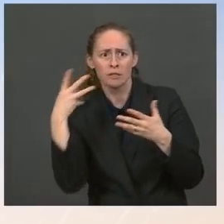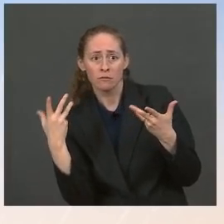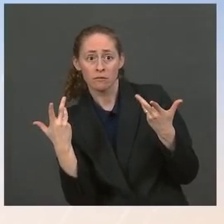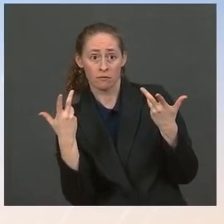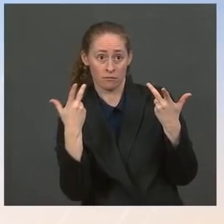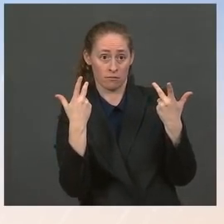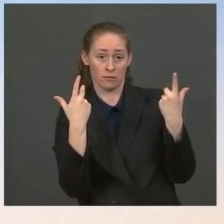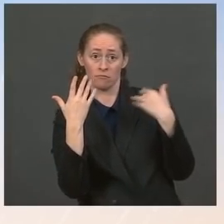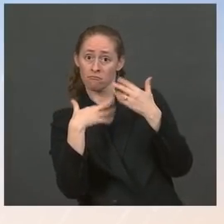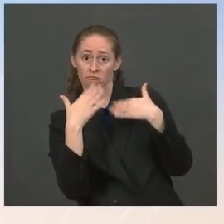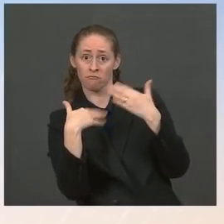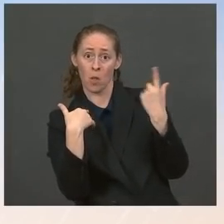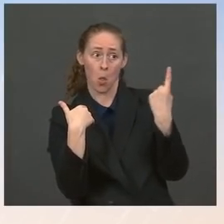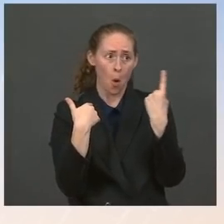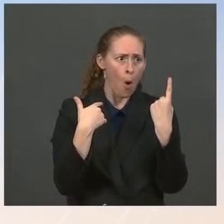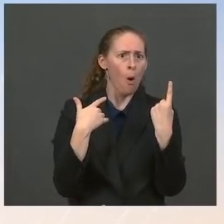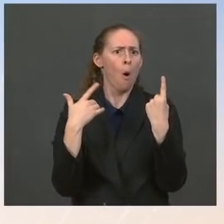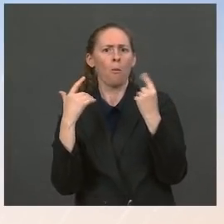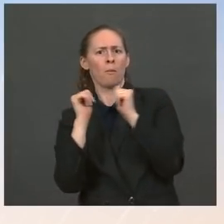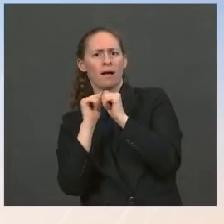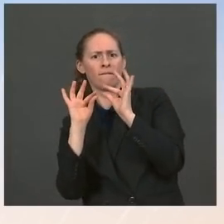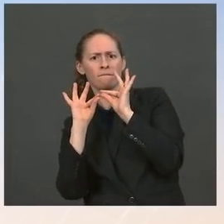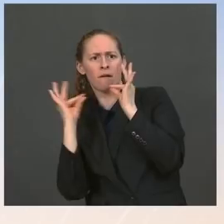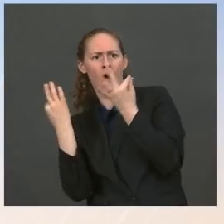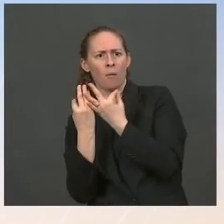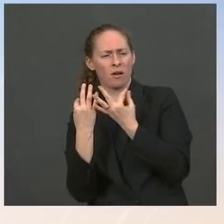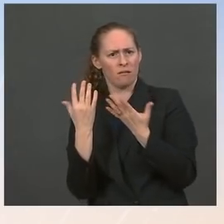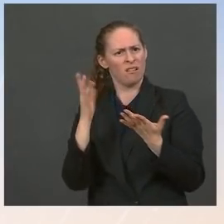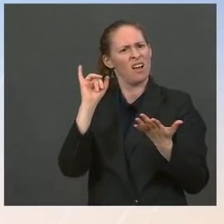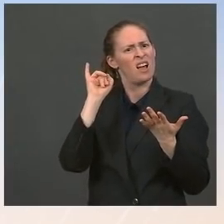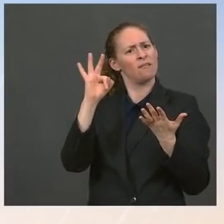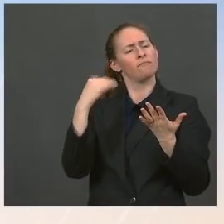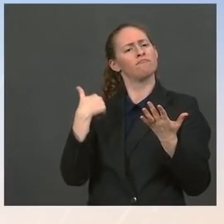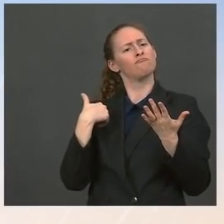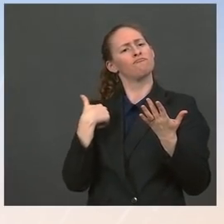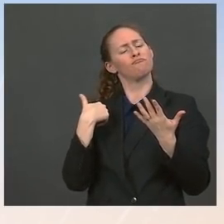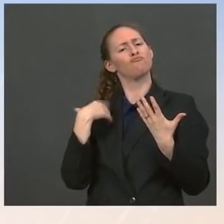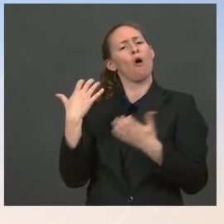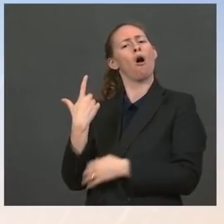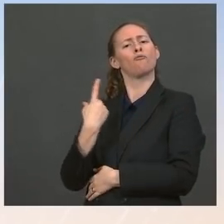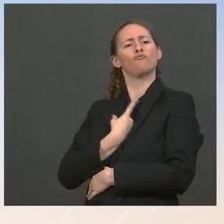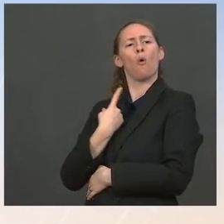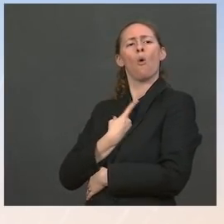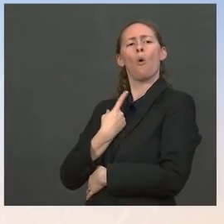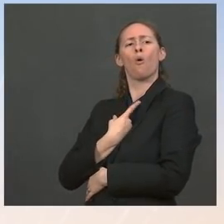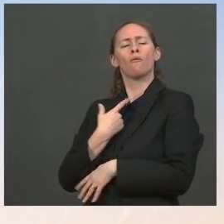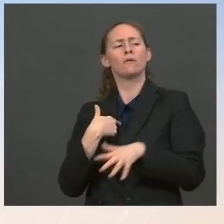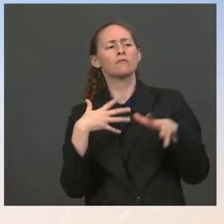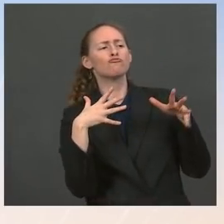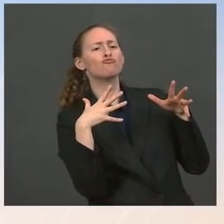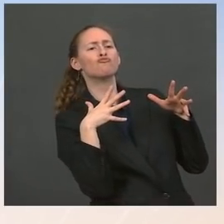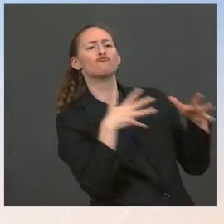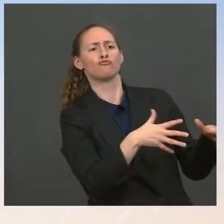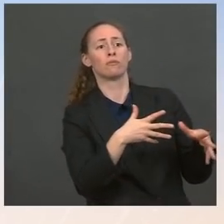If somebody chose to be separated, chose to go back by themselves without their family, would they be eligible to settle one of these lawsuits?